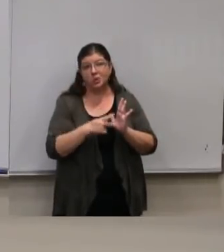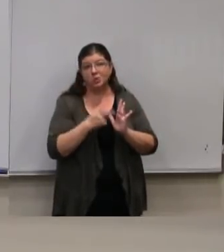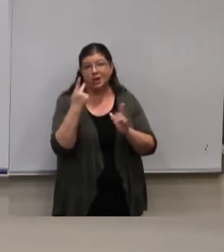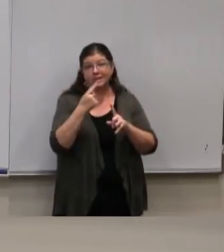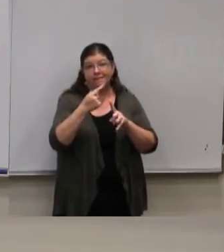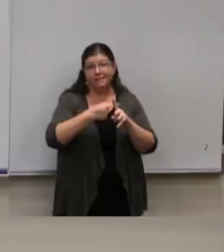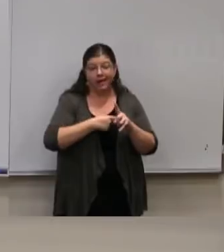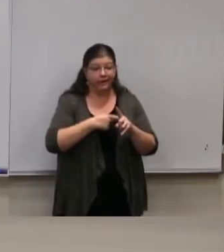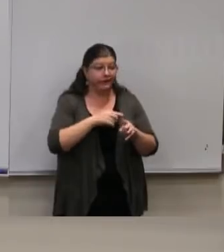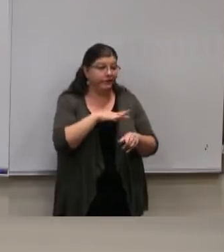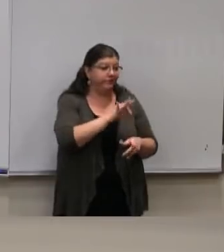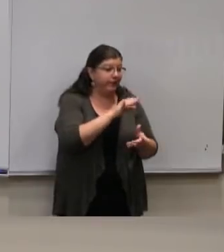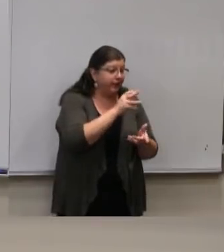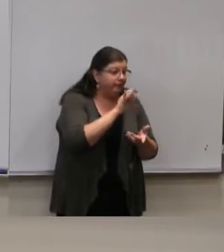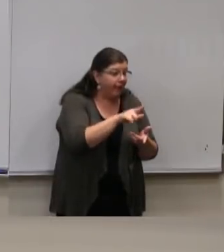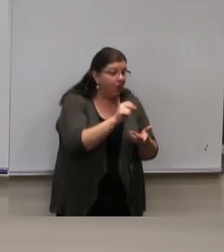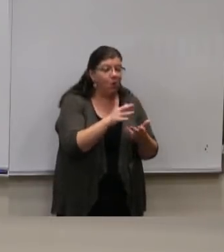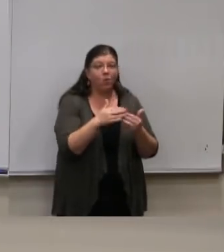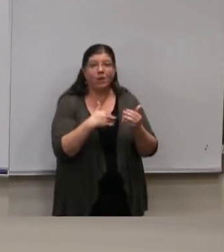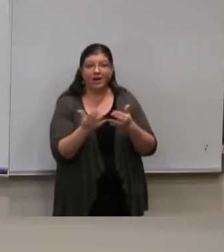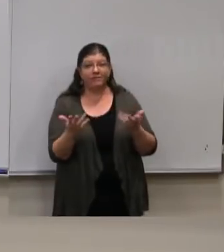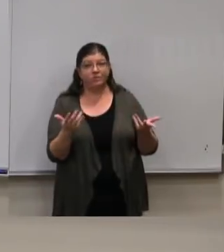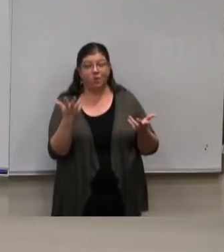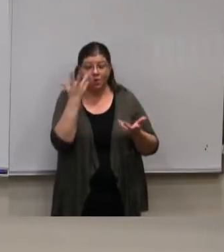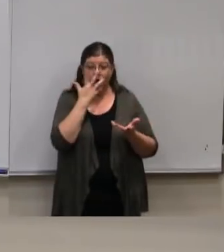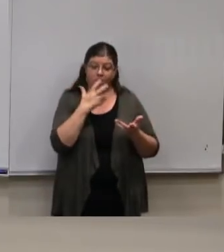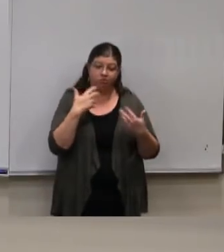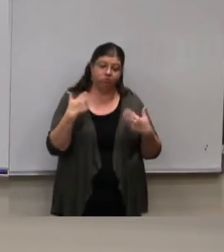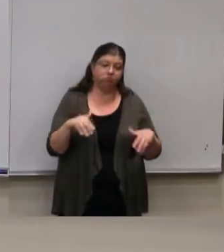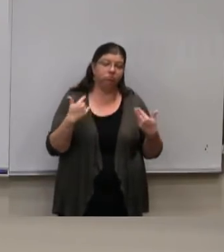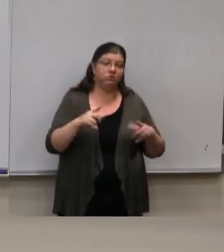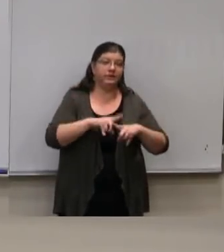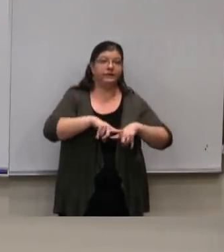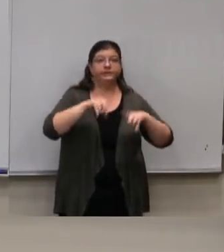to pick up mail or whatever. We're, it's going to look very much like what you see today.